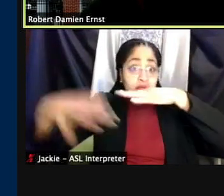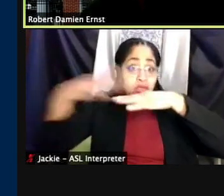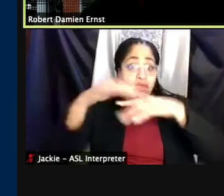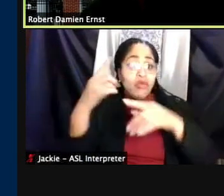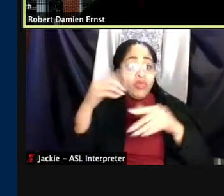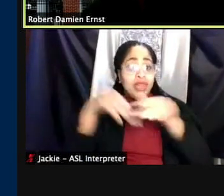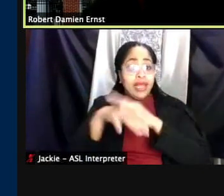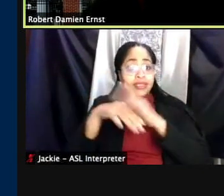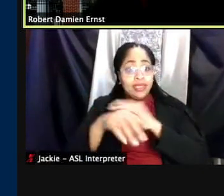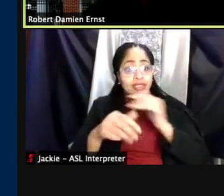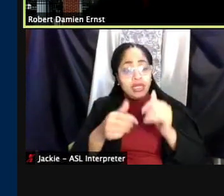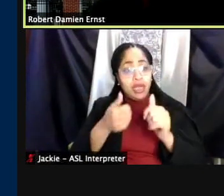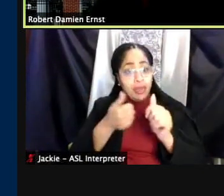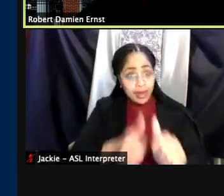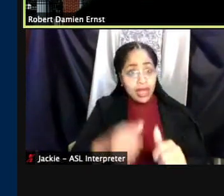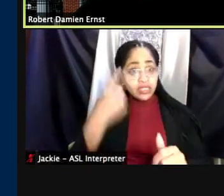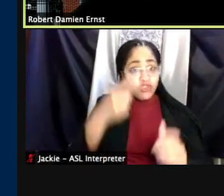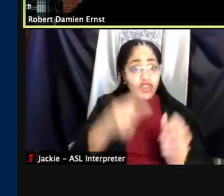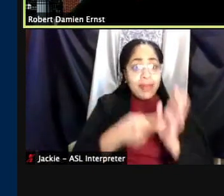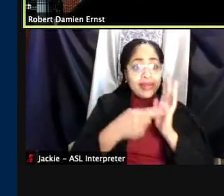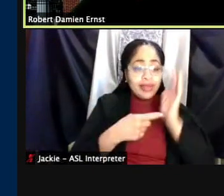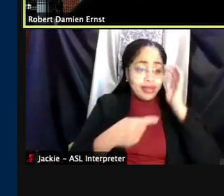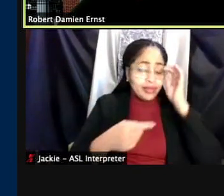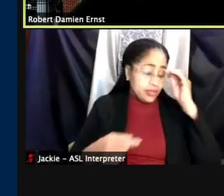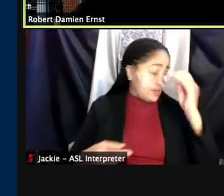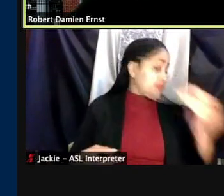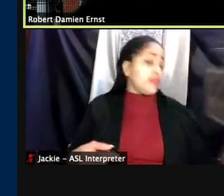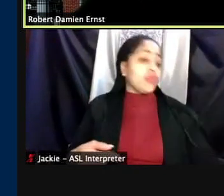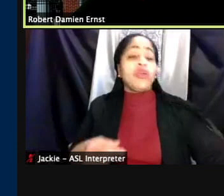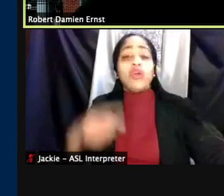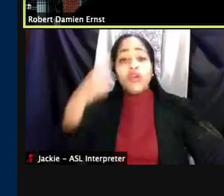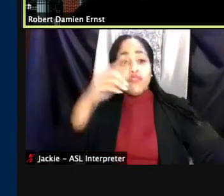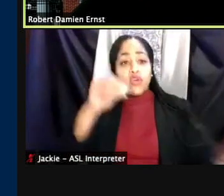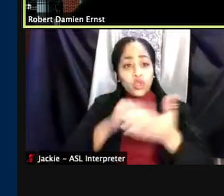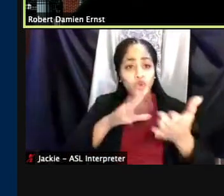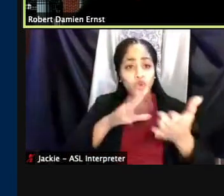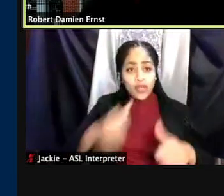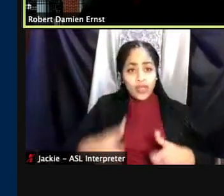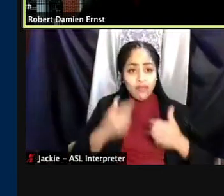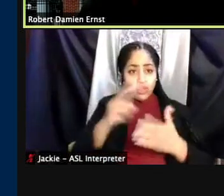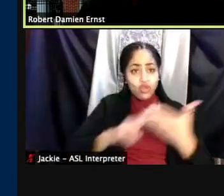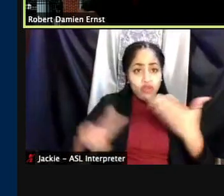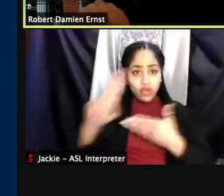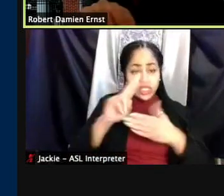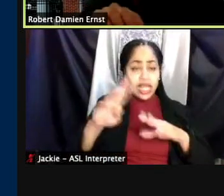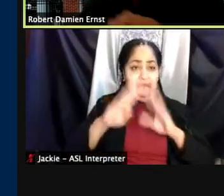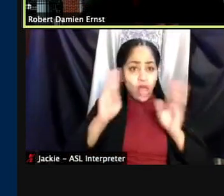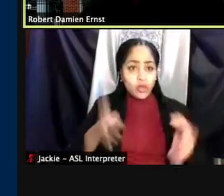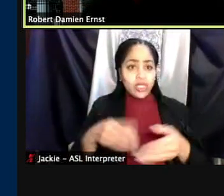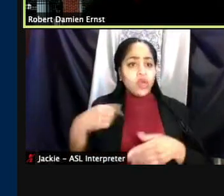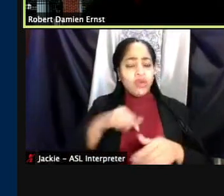For students that live in university housing we have established procedures